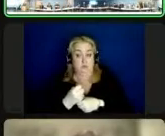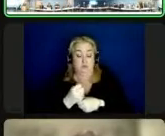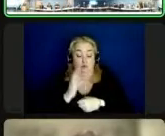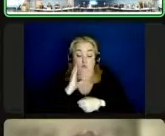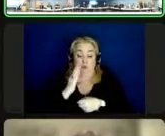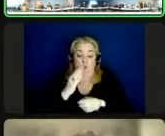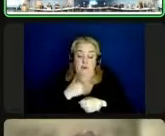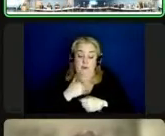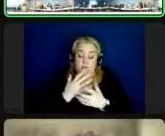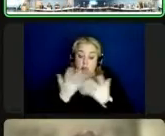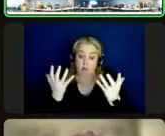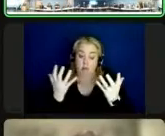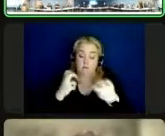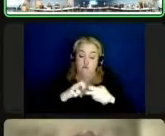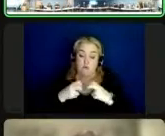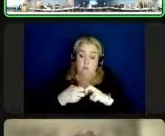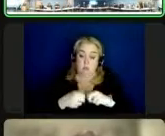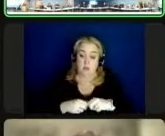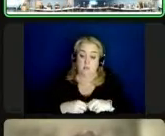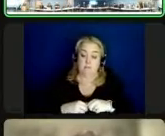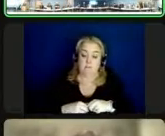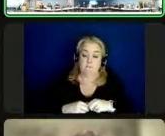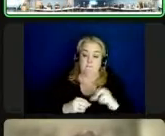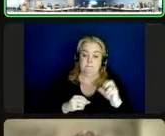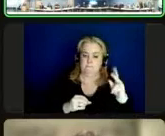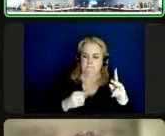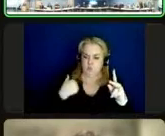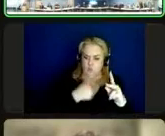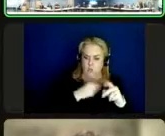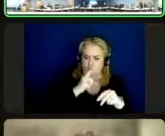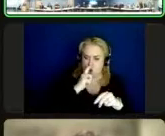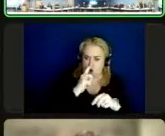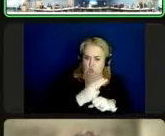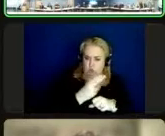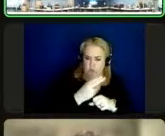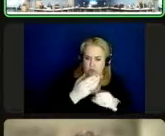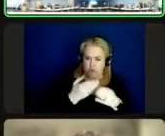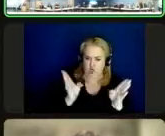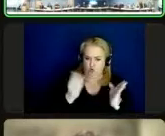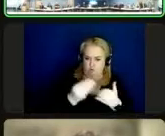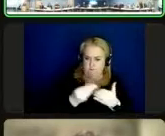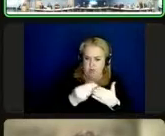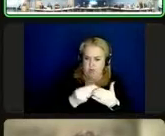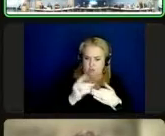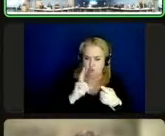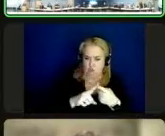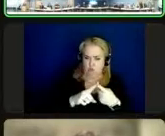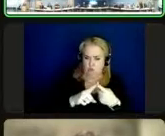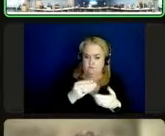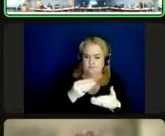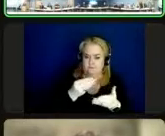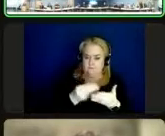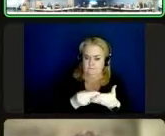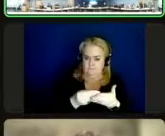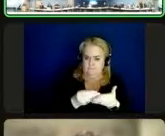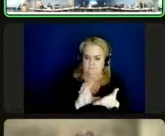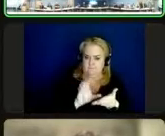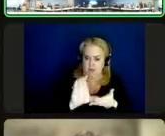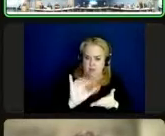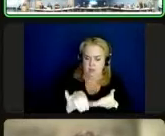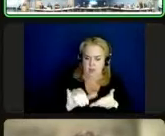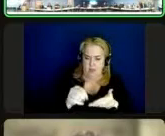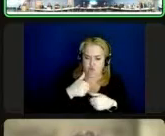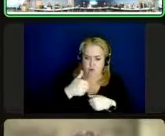THE TRANSPORTATION FUNDING WE